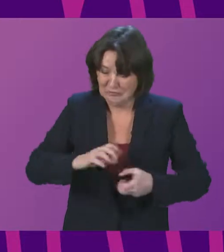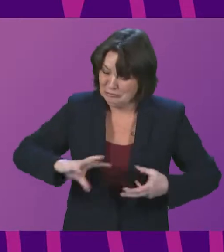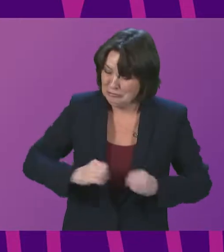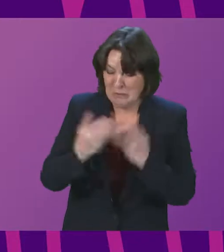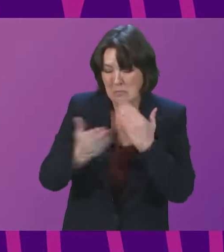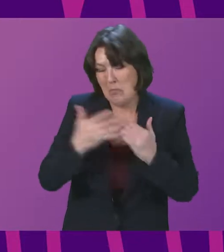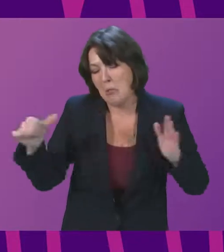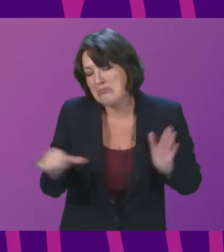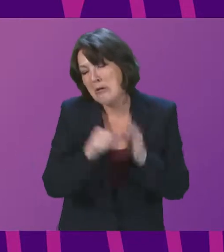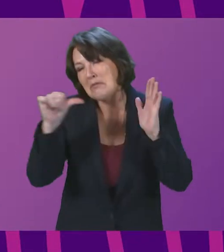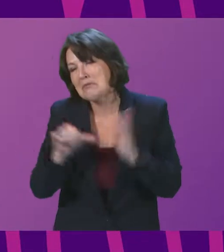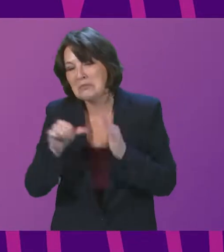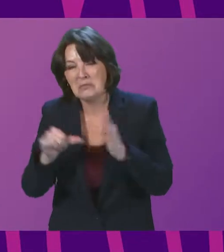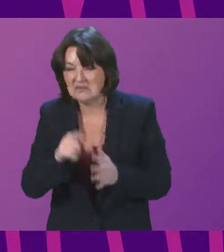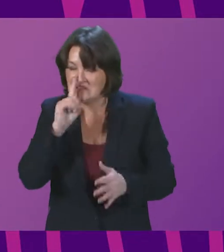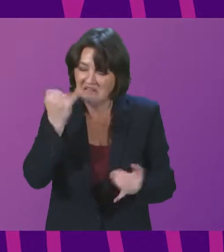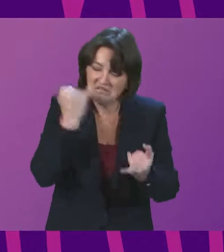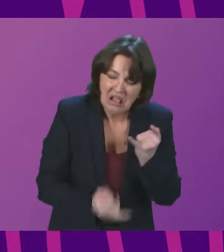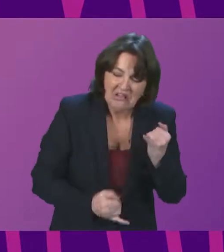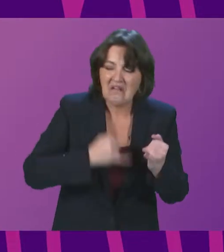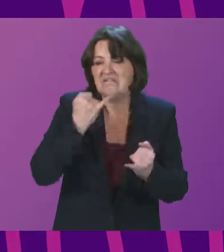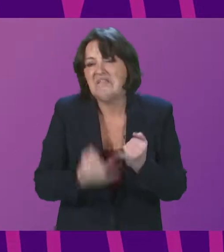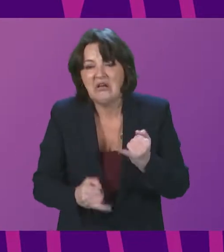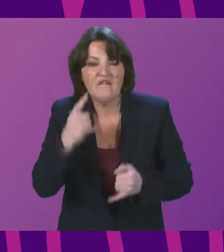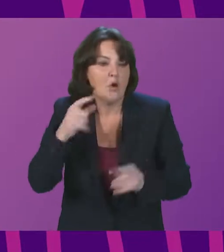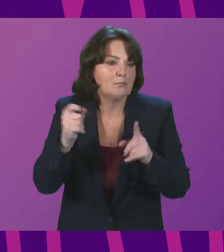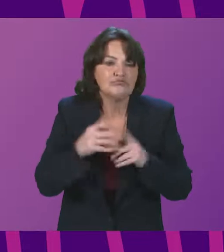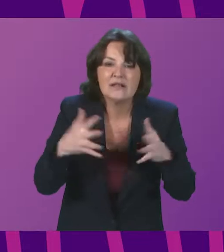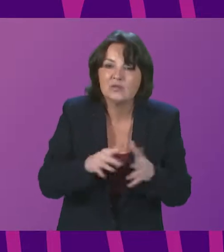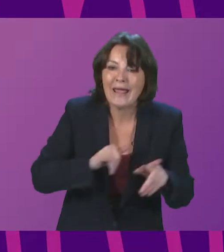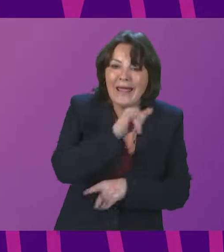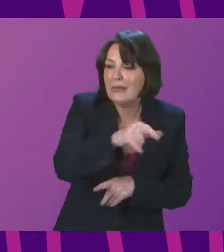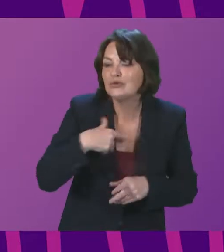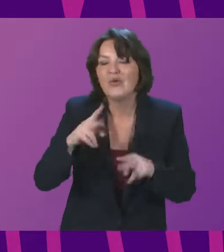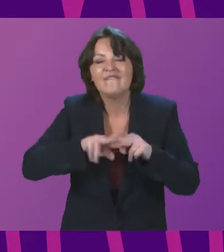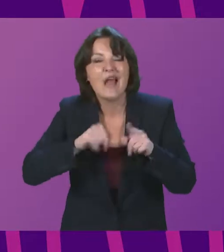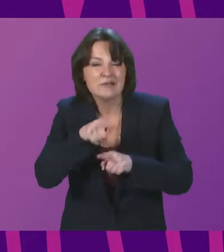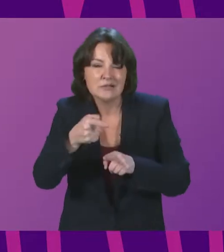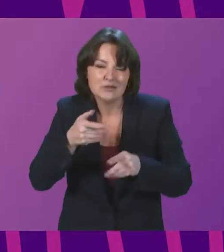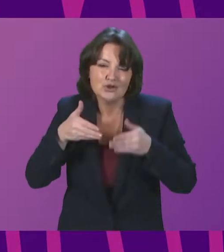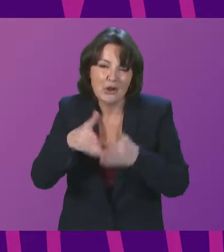We have seen one major failure after another, from Prestwick airport to Ferguson’s shipyard to Burntisland Fabrications Ltd.